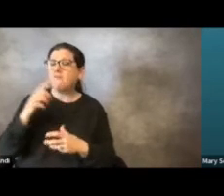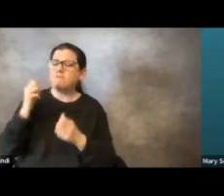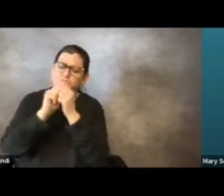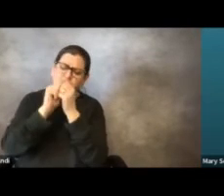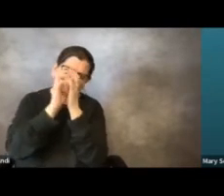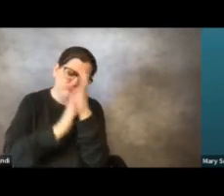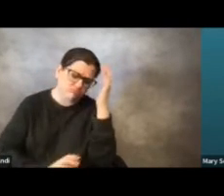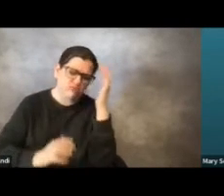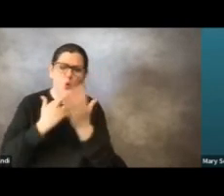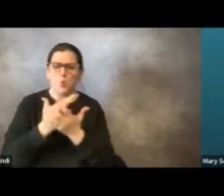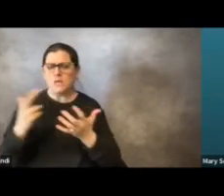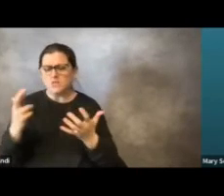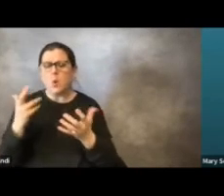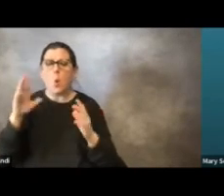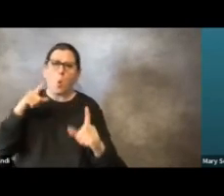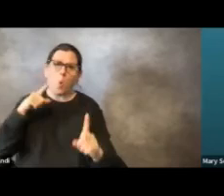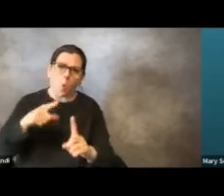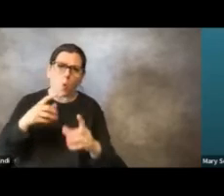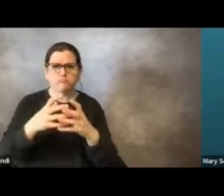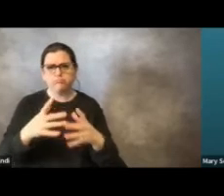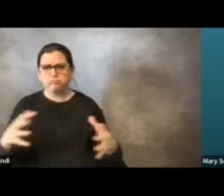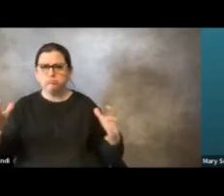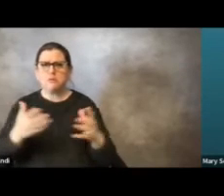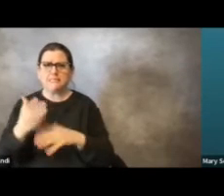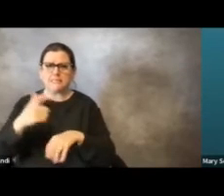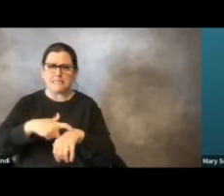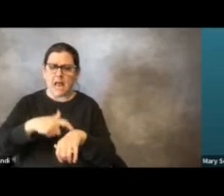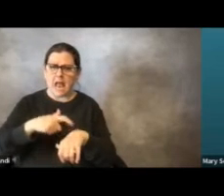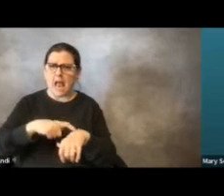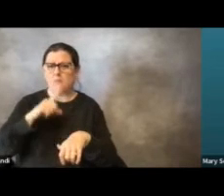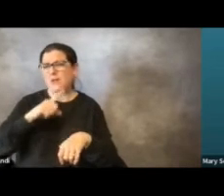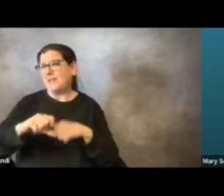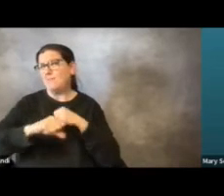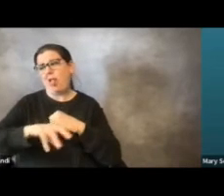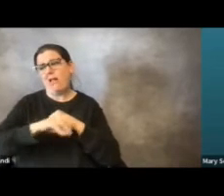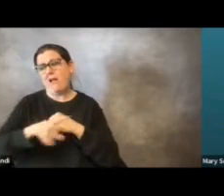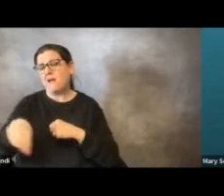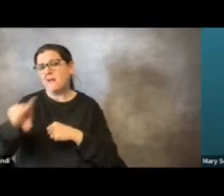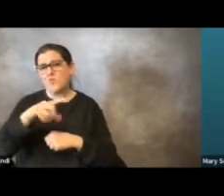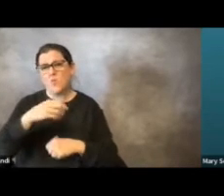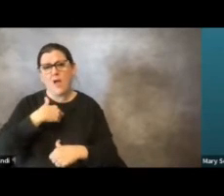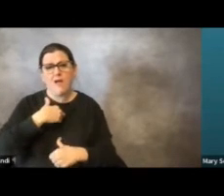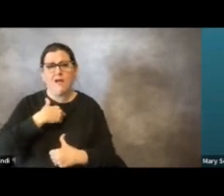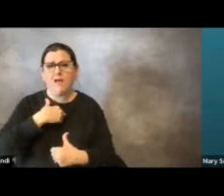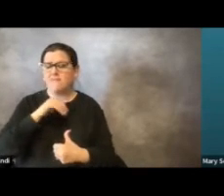hope to grow over time. And so a shameless plug is if you have, you know, any resources that you